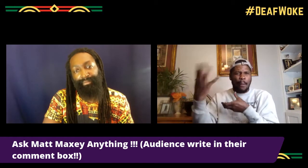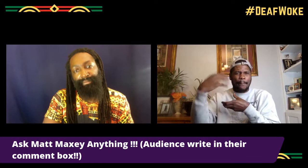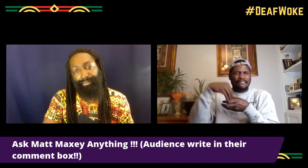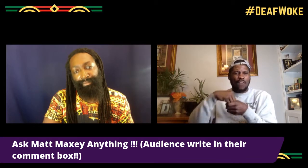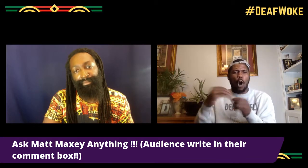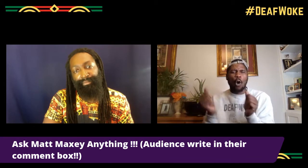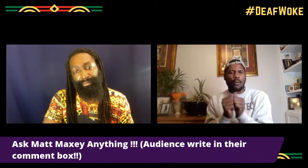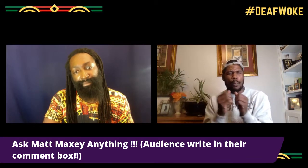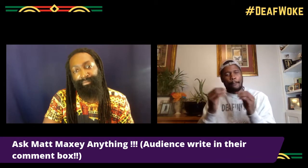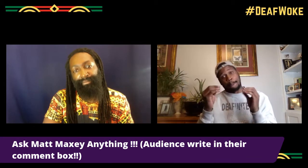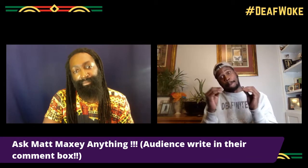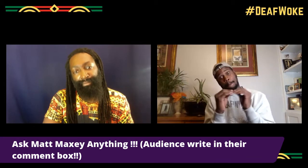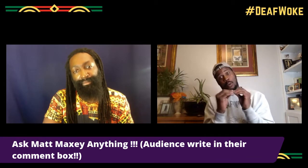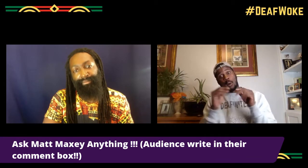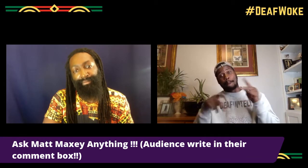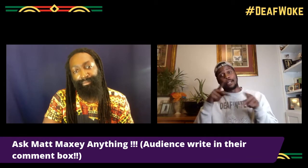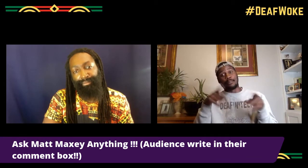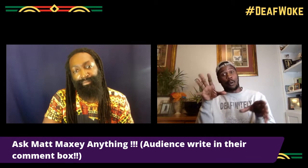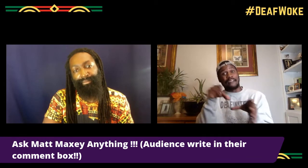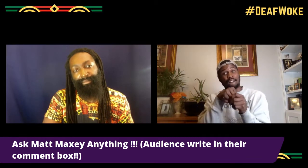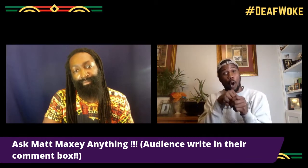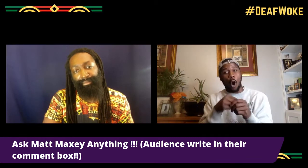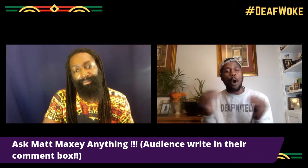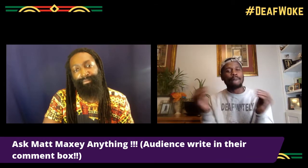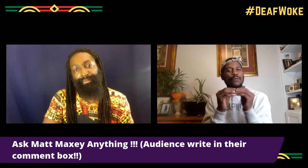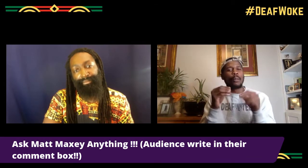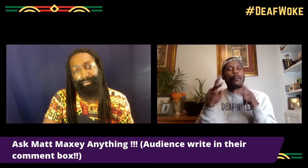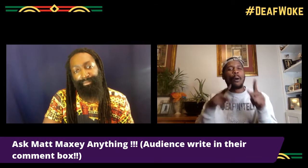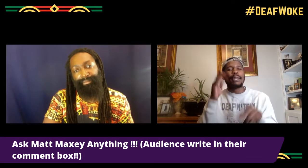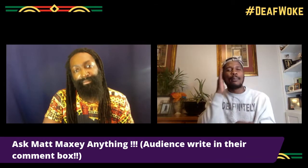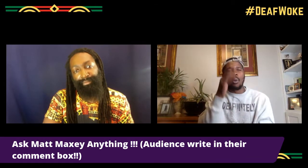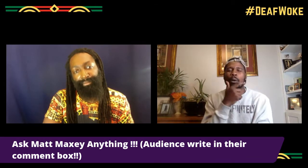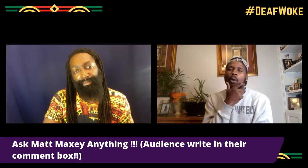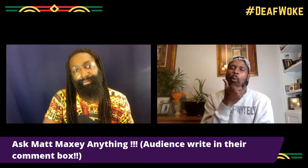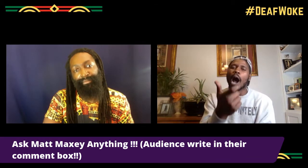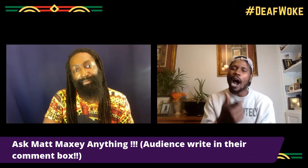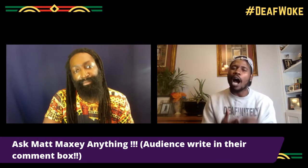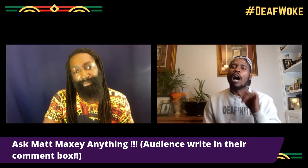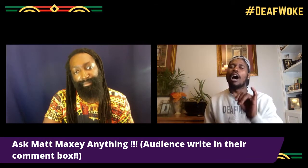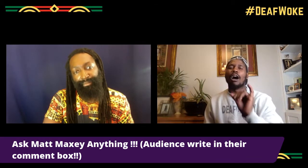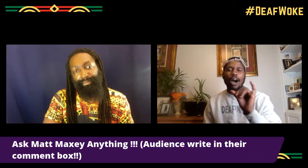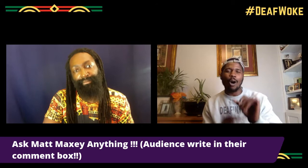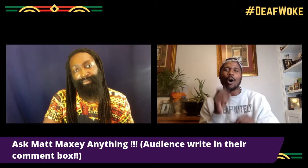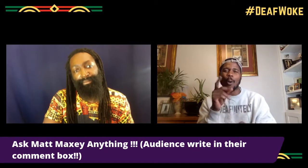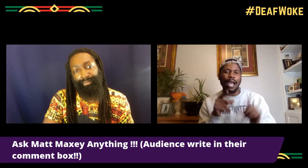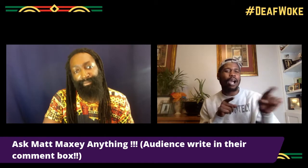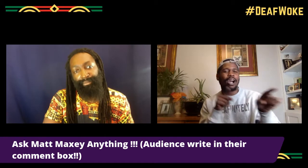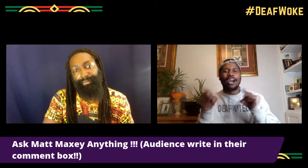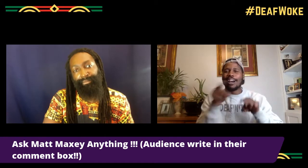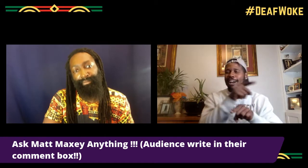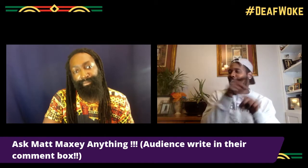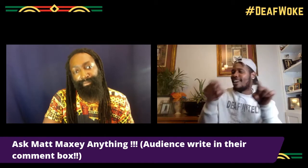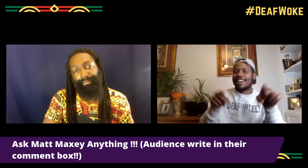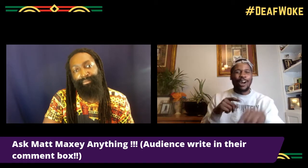You know, sometimes, you know, people, you get them involved with people who are more comfortable.